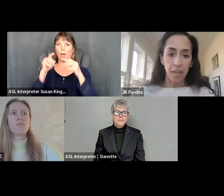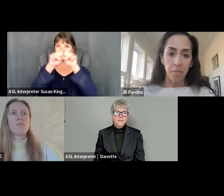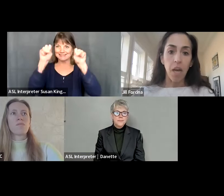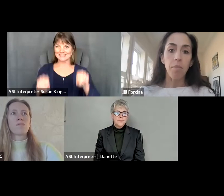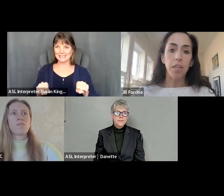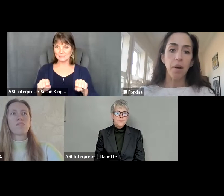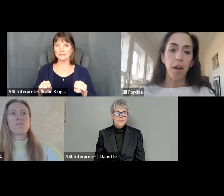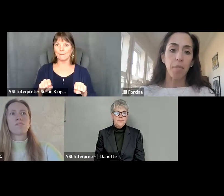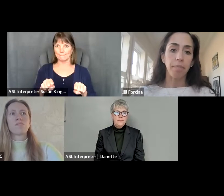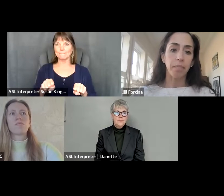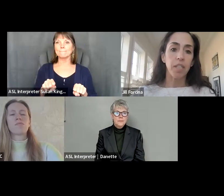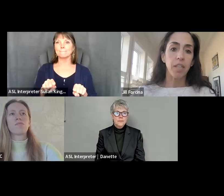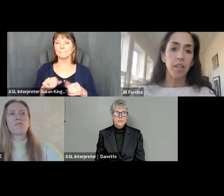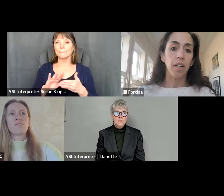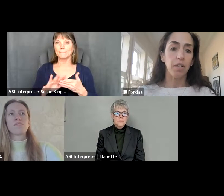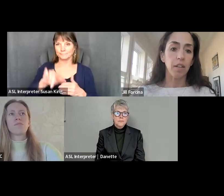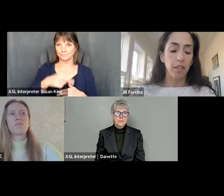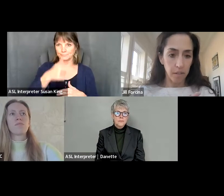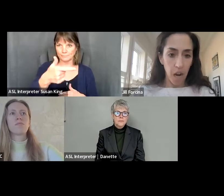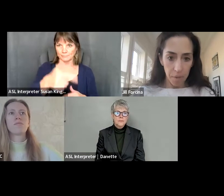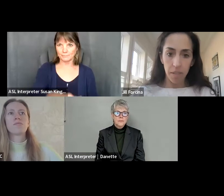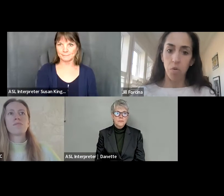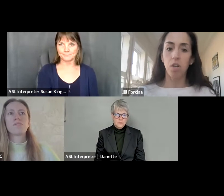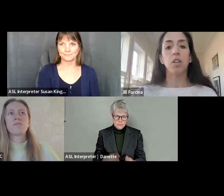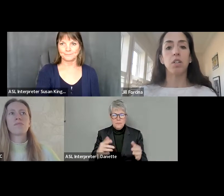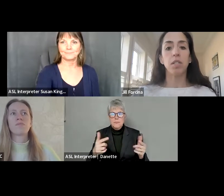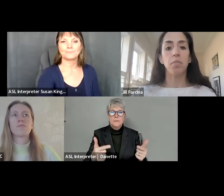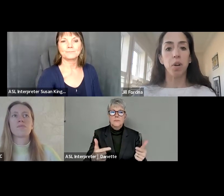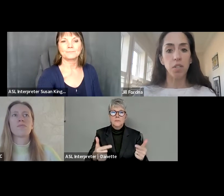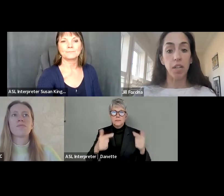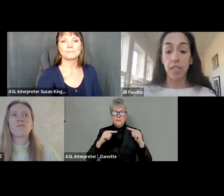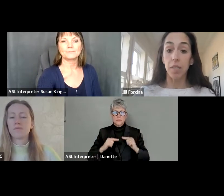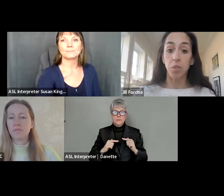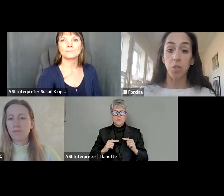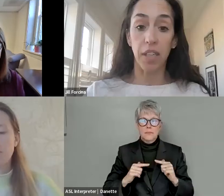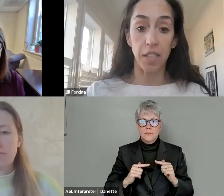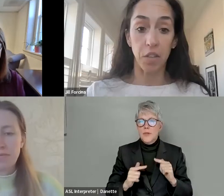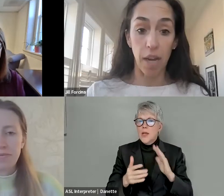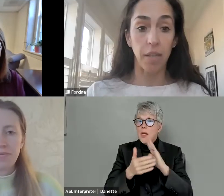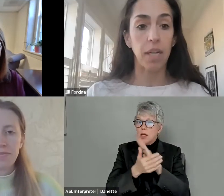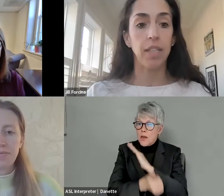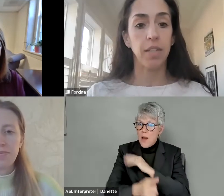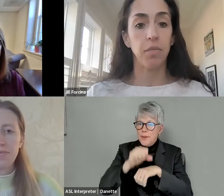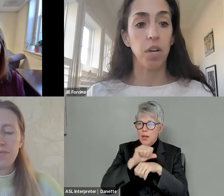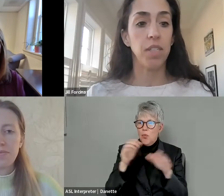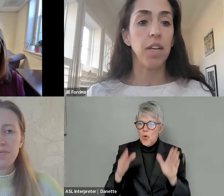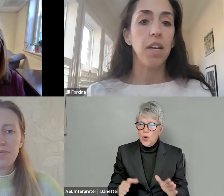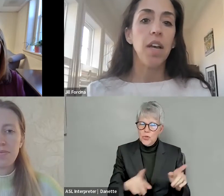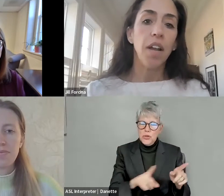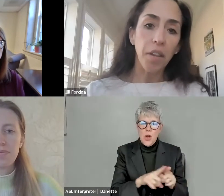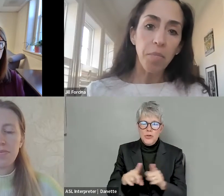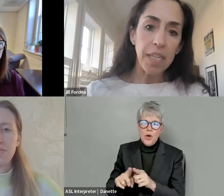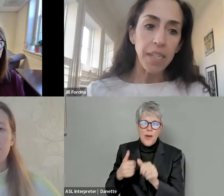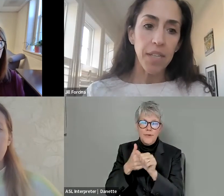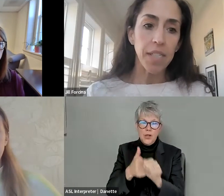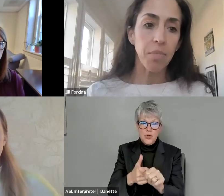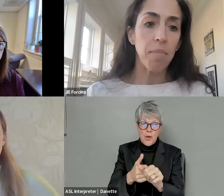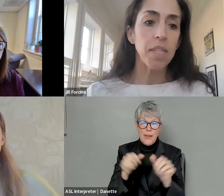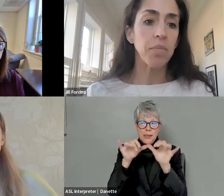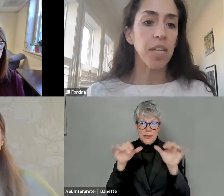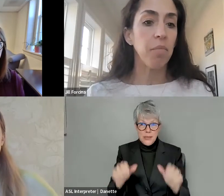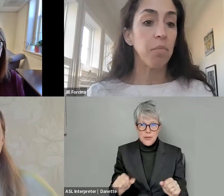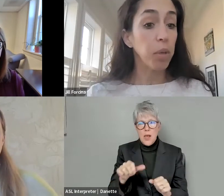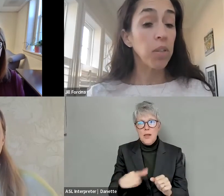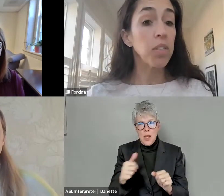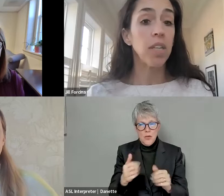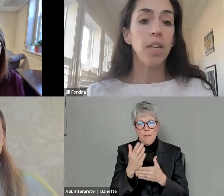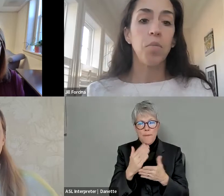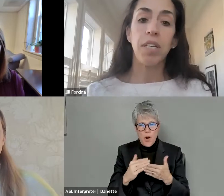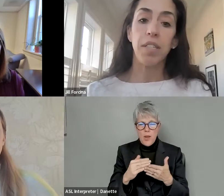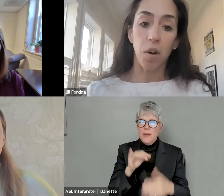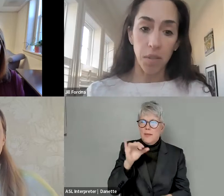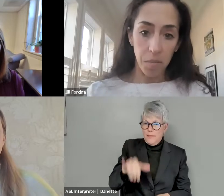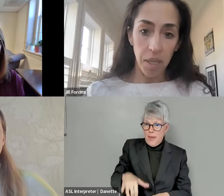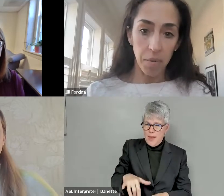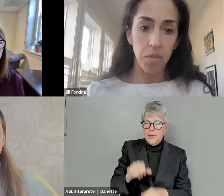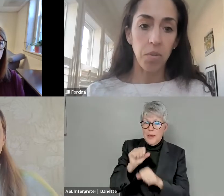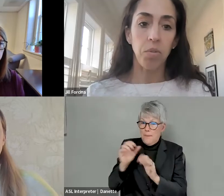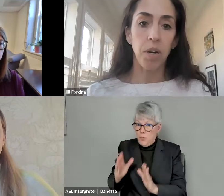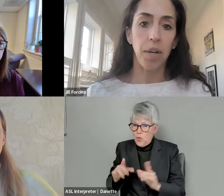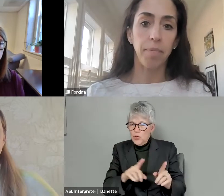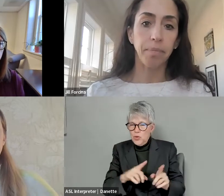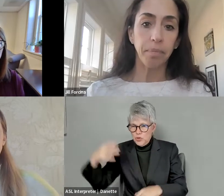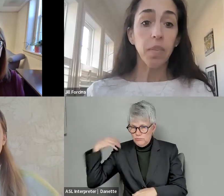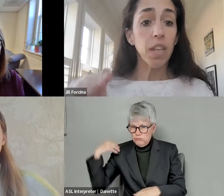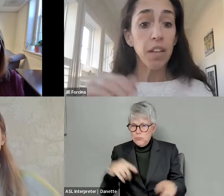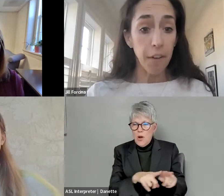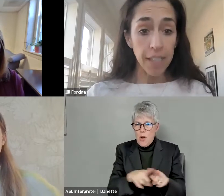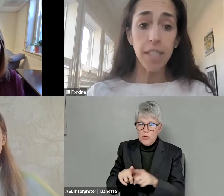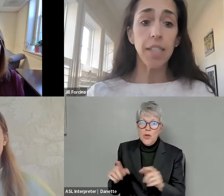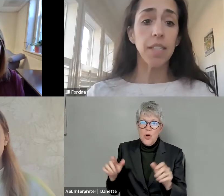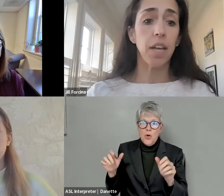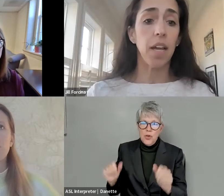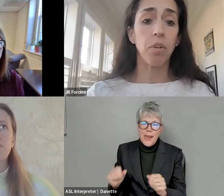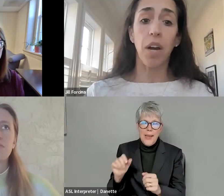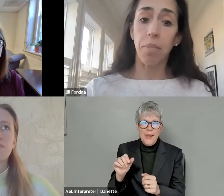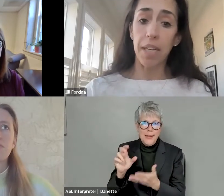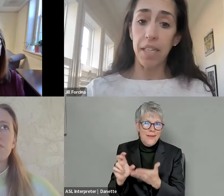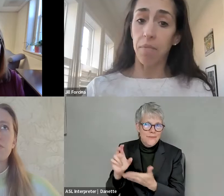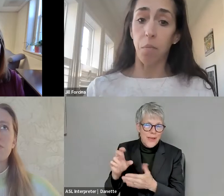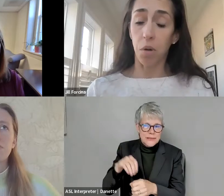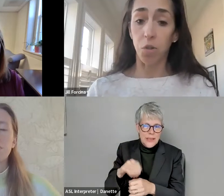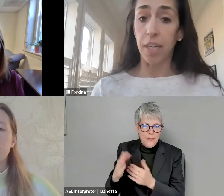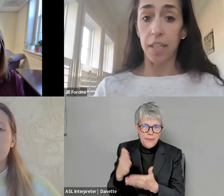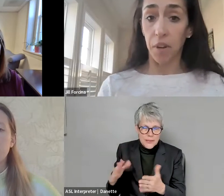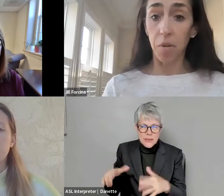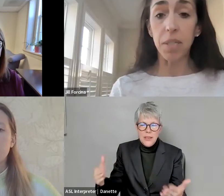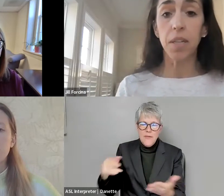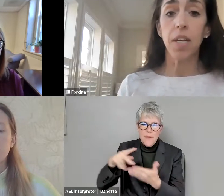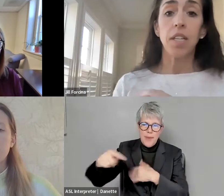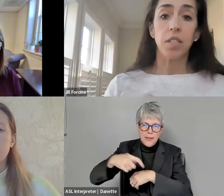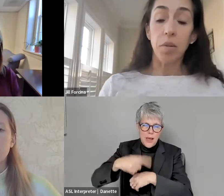and getting becoming um uh confident workers, but also that system serving as a tracking mechanism for us. Another piece of this promos was that employers would need to also be able to um invest in this and provide pay time for worker training and development